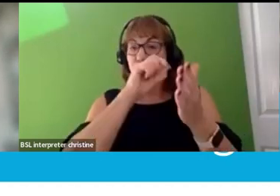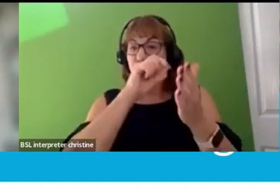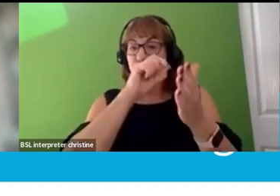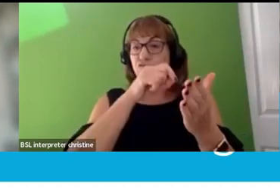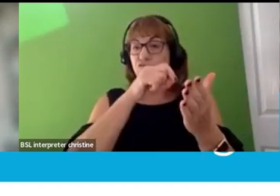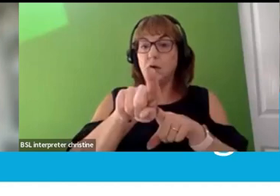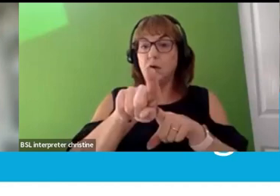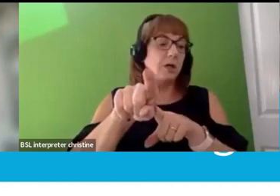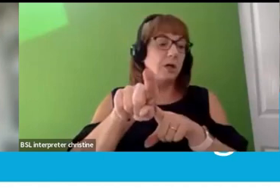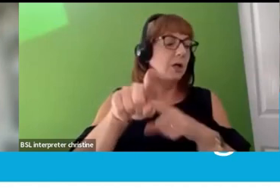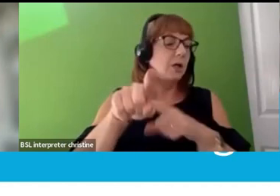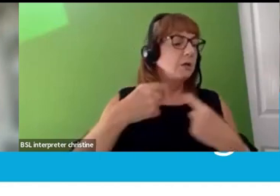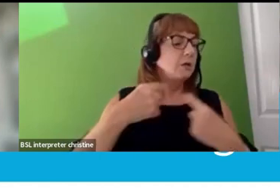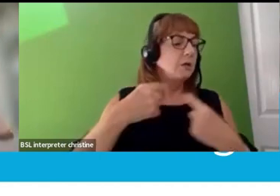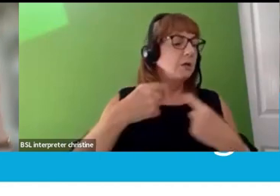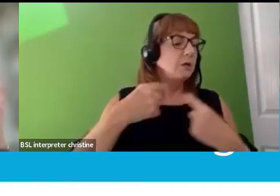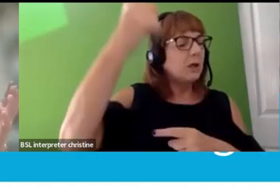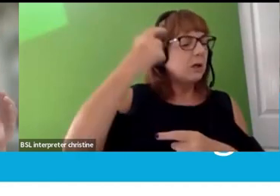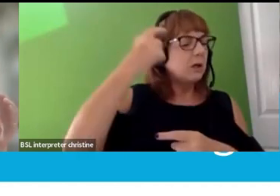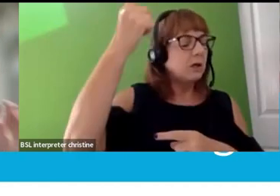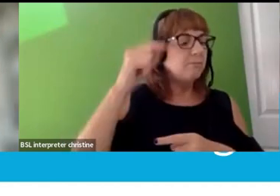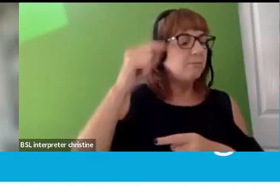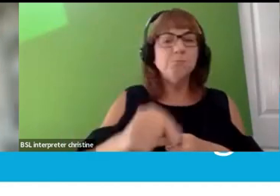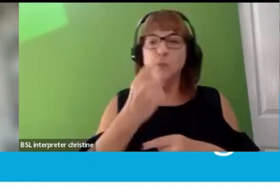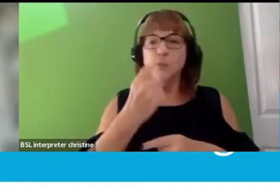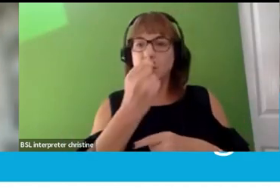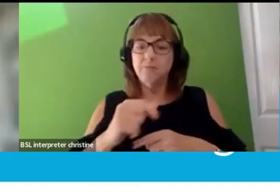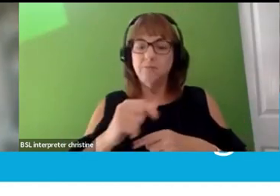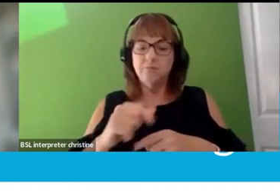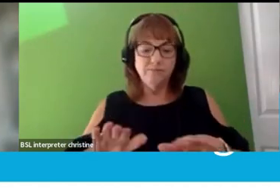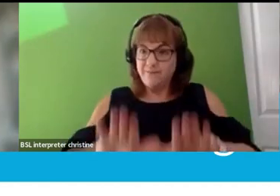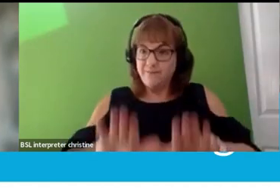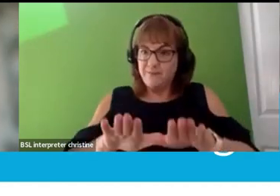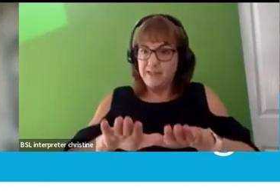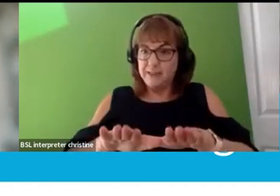thinking about things this morning you can lift your feet off the floor and get a pen and see